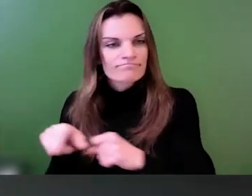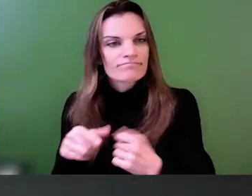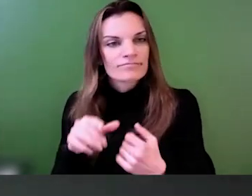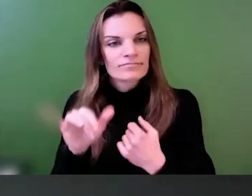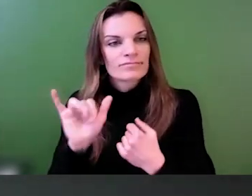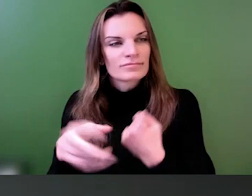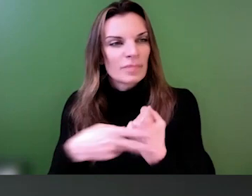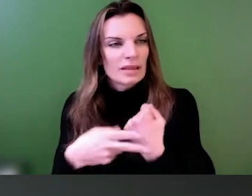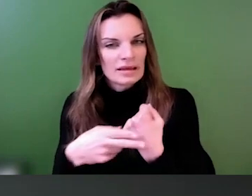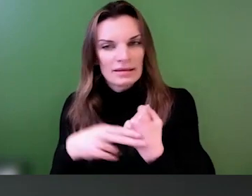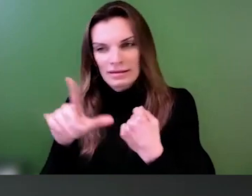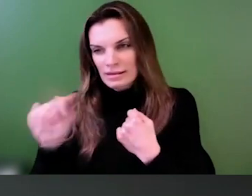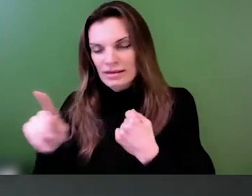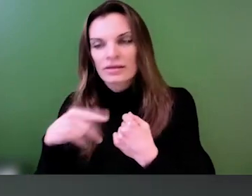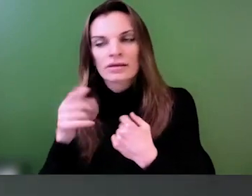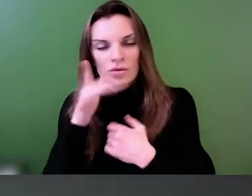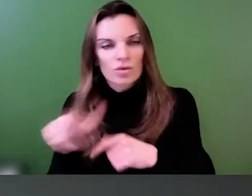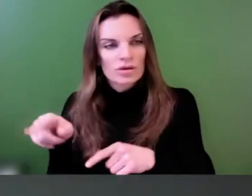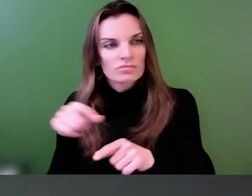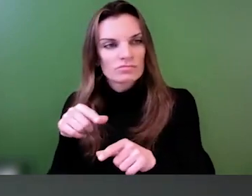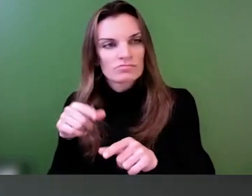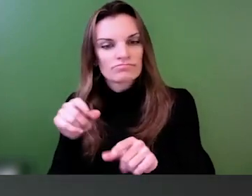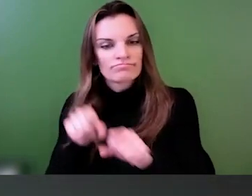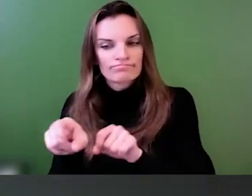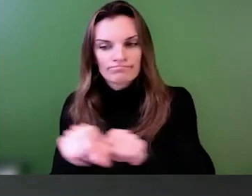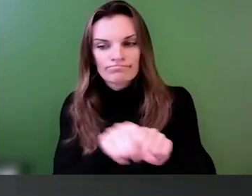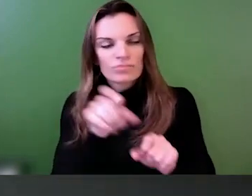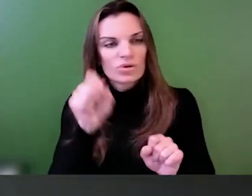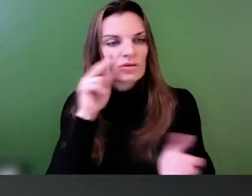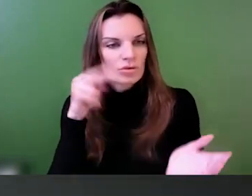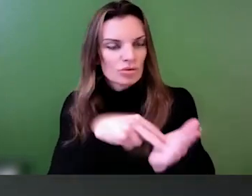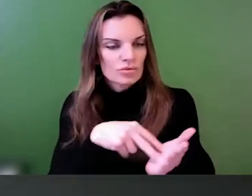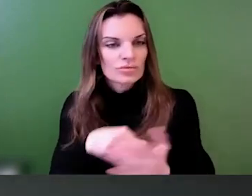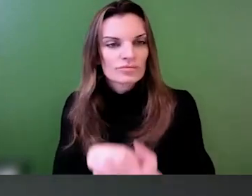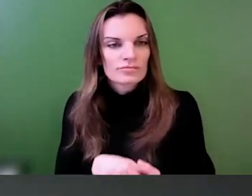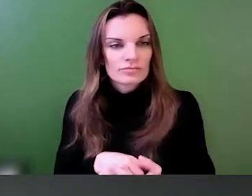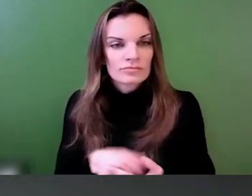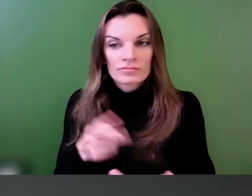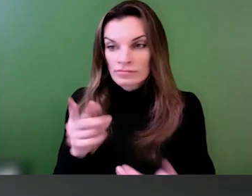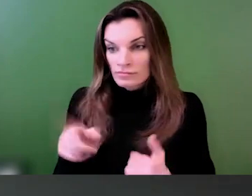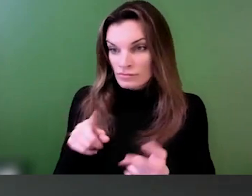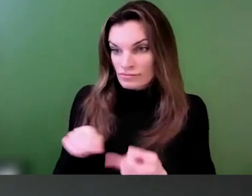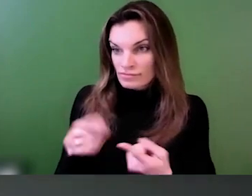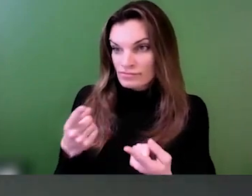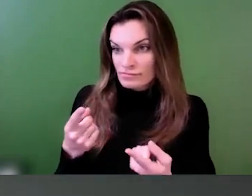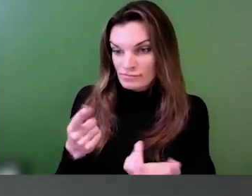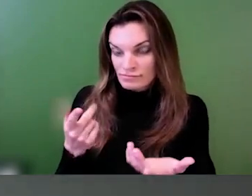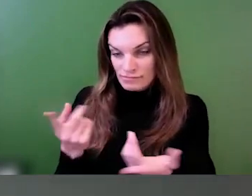link when it's posted. And additionally, when I open this up for questions I can post a